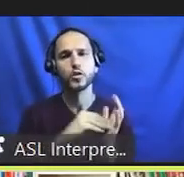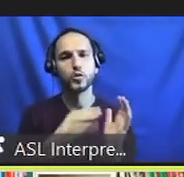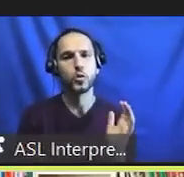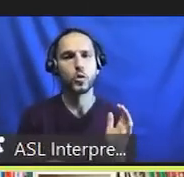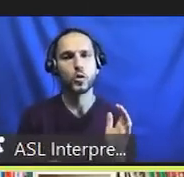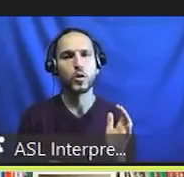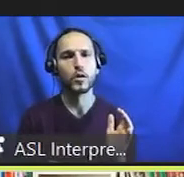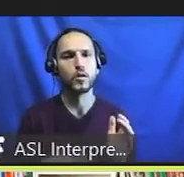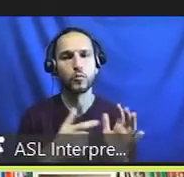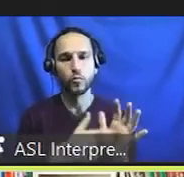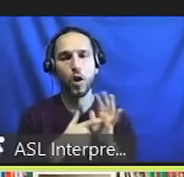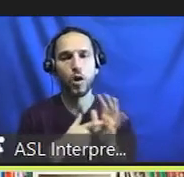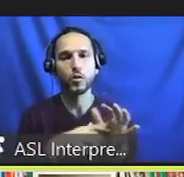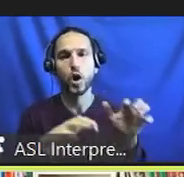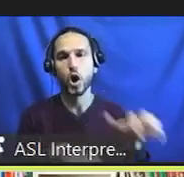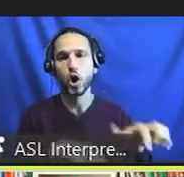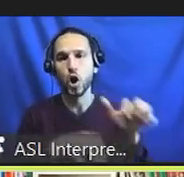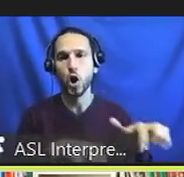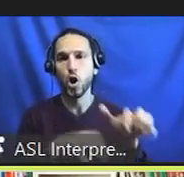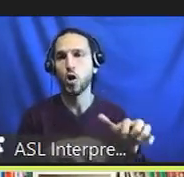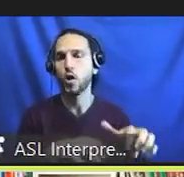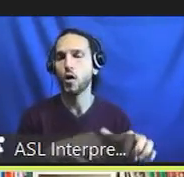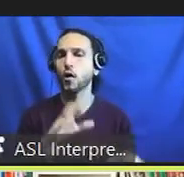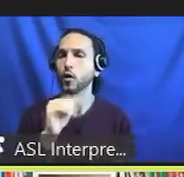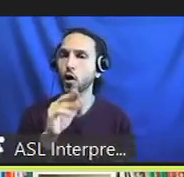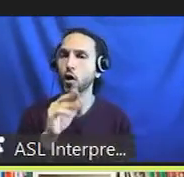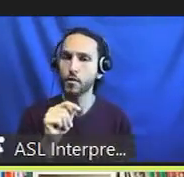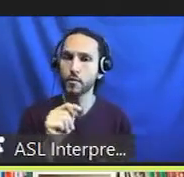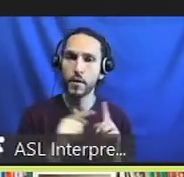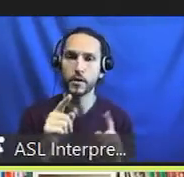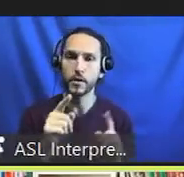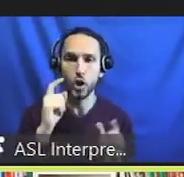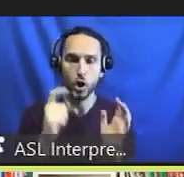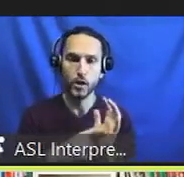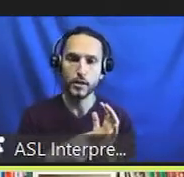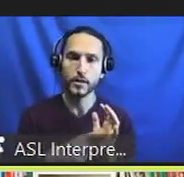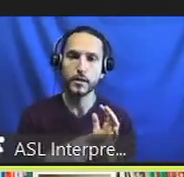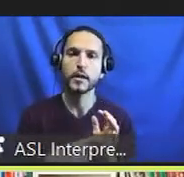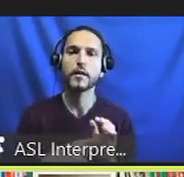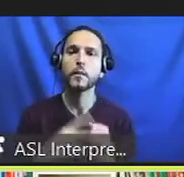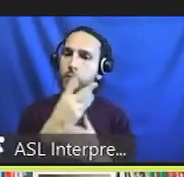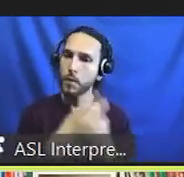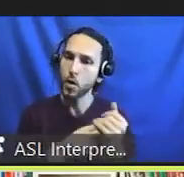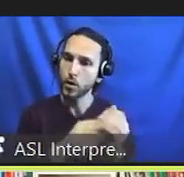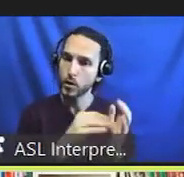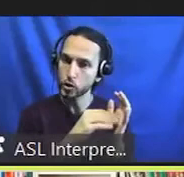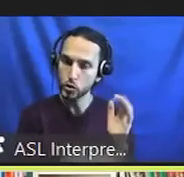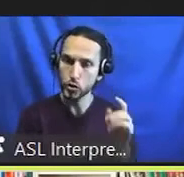required CART captioning, right? But as we delve deeper, we see that both the student's